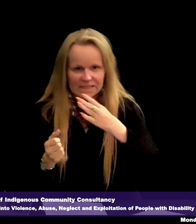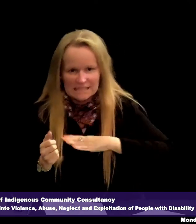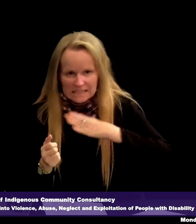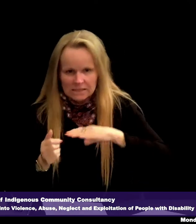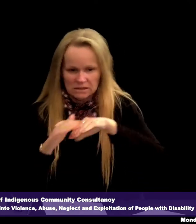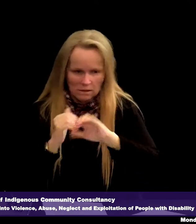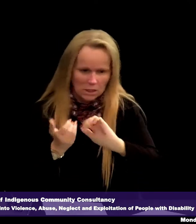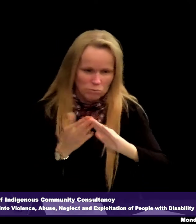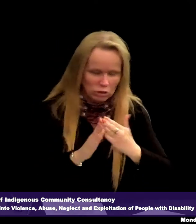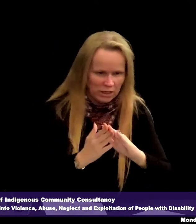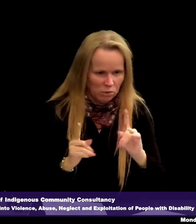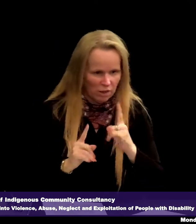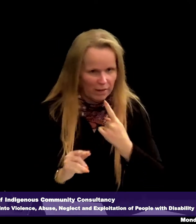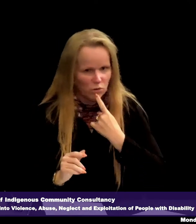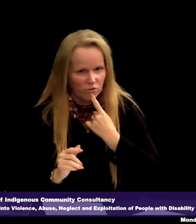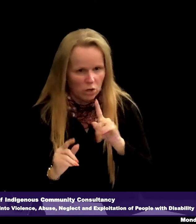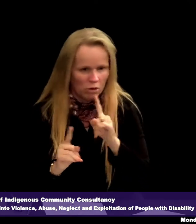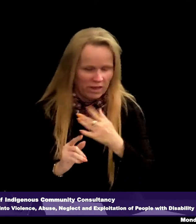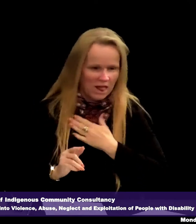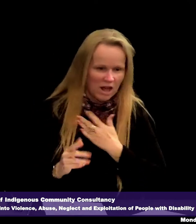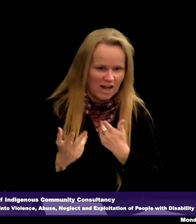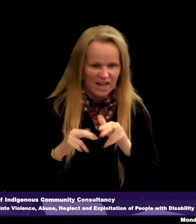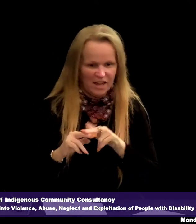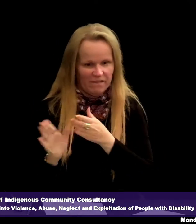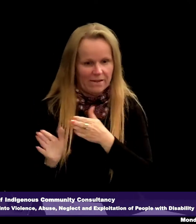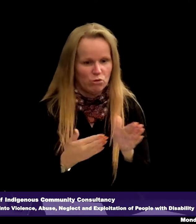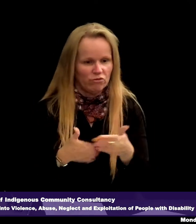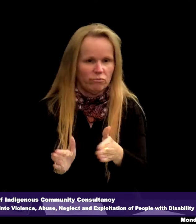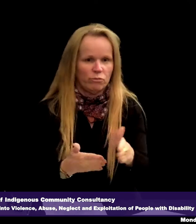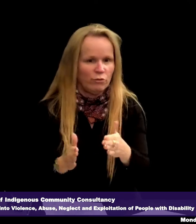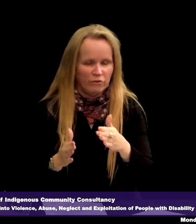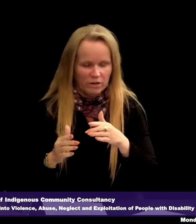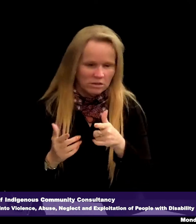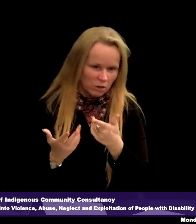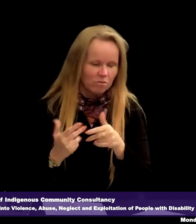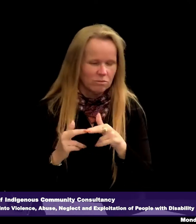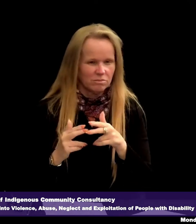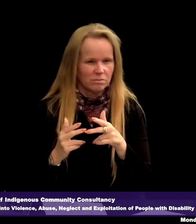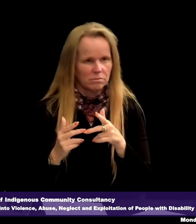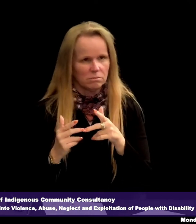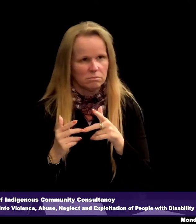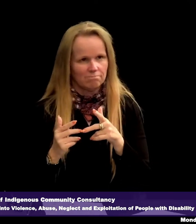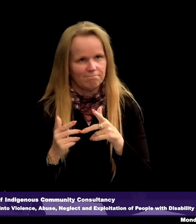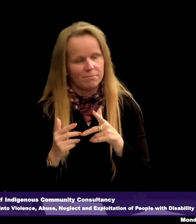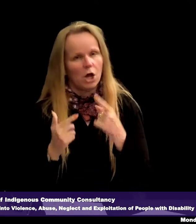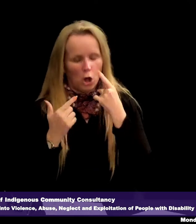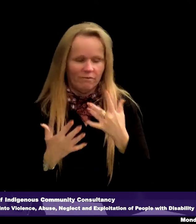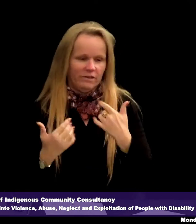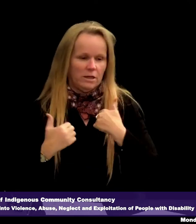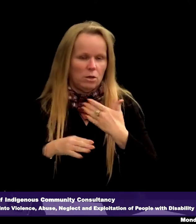family members have specific needs within their community and what their preferences are, particularly if they are constantly moving from place to place.